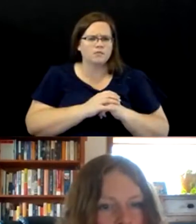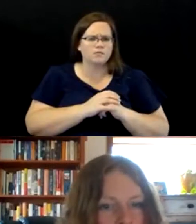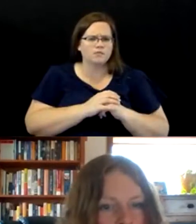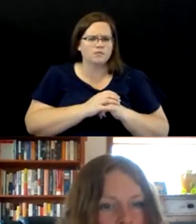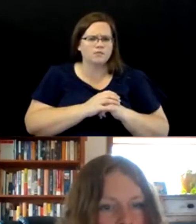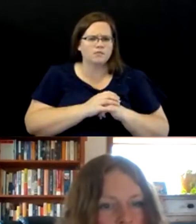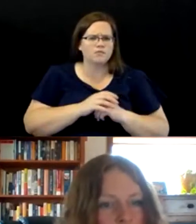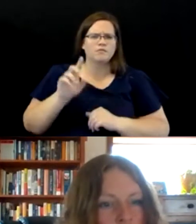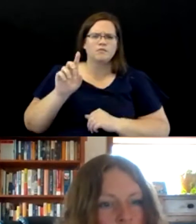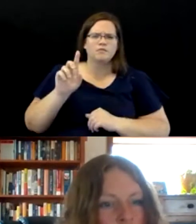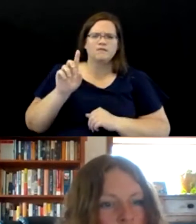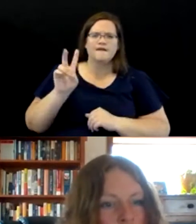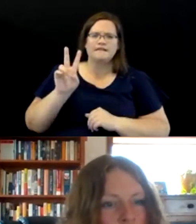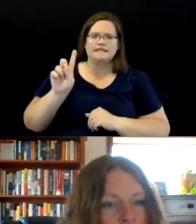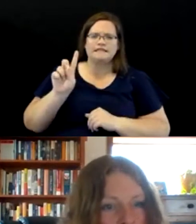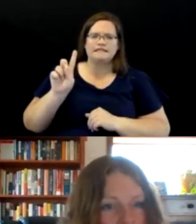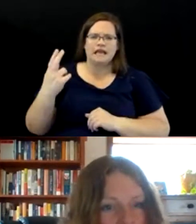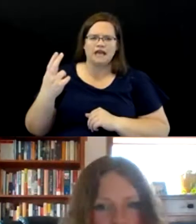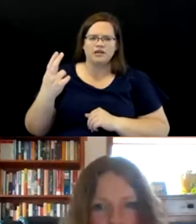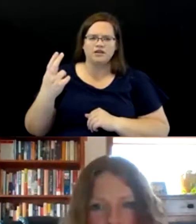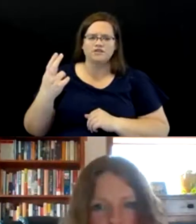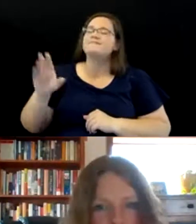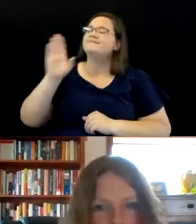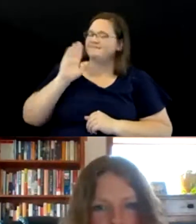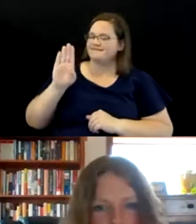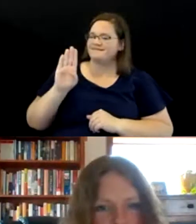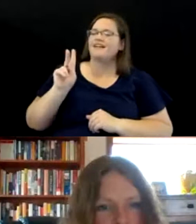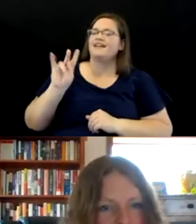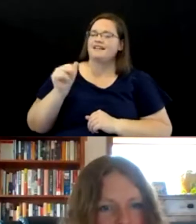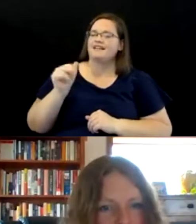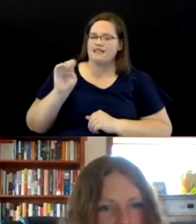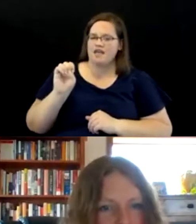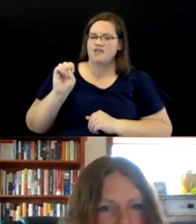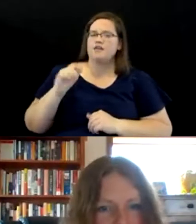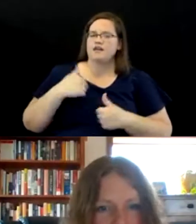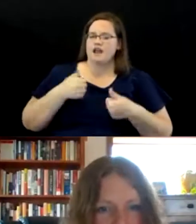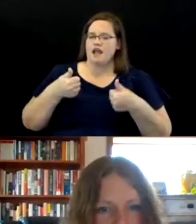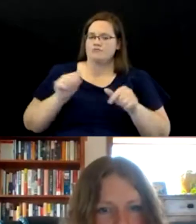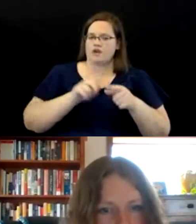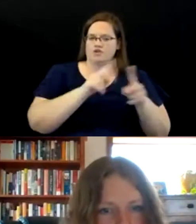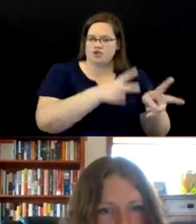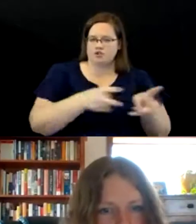Monica: Hi, Katharine. I'm trying to paste it into the chat bar, and I'm